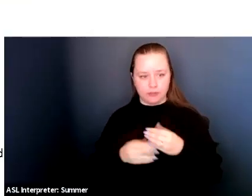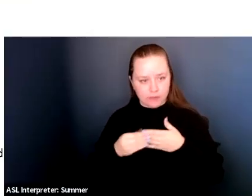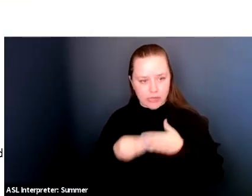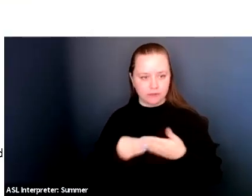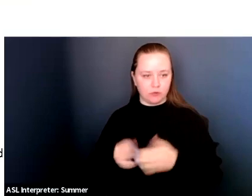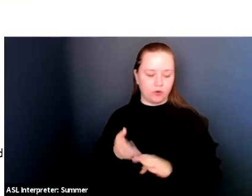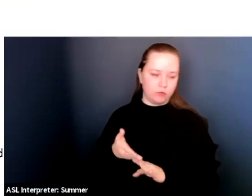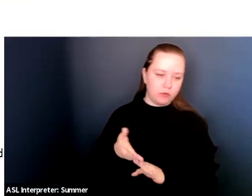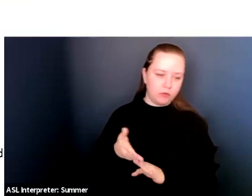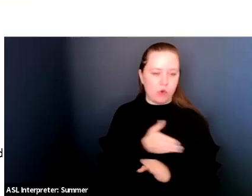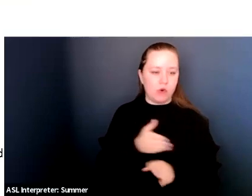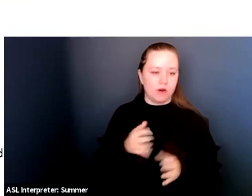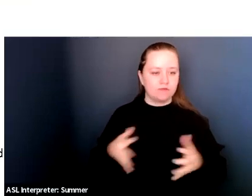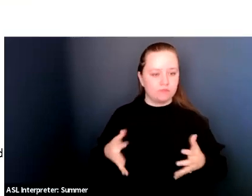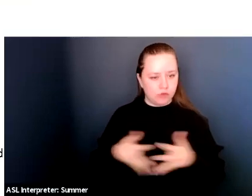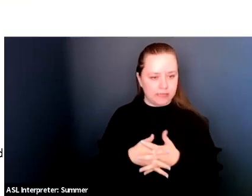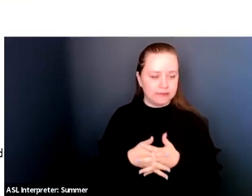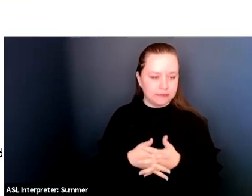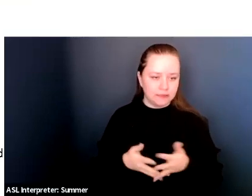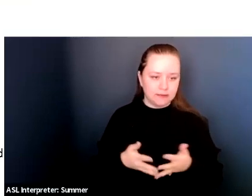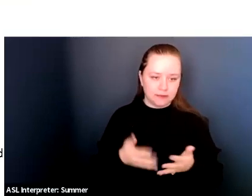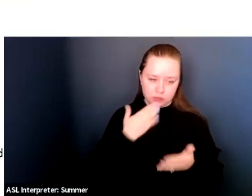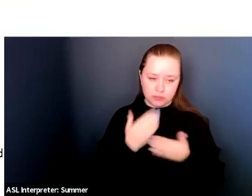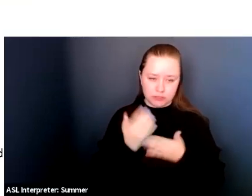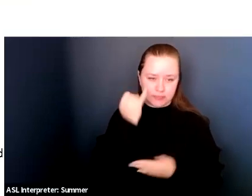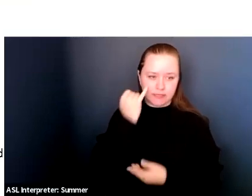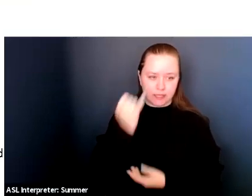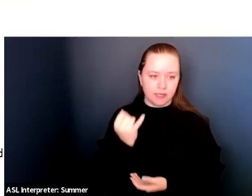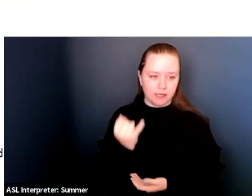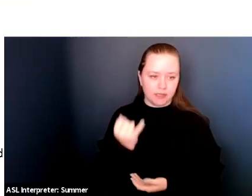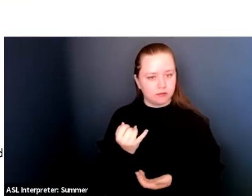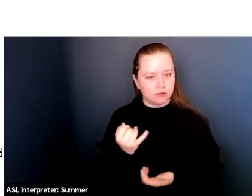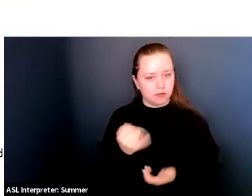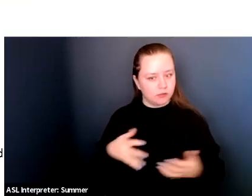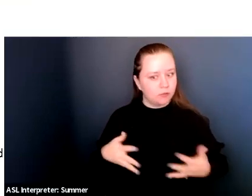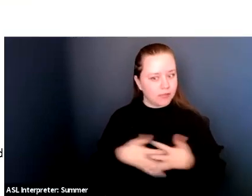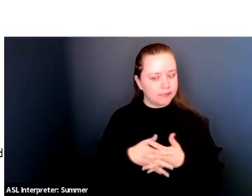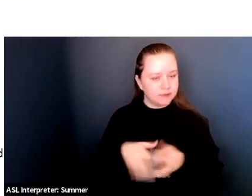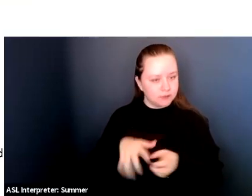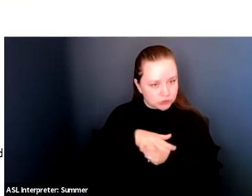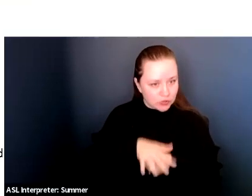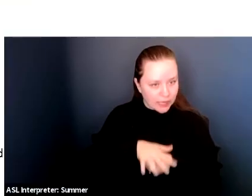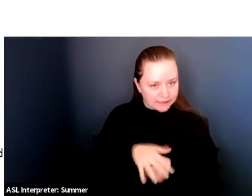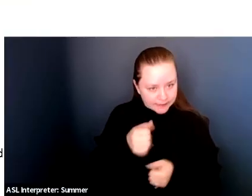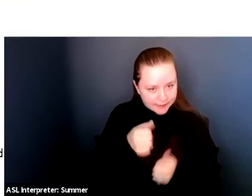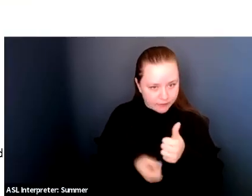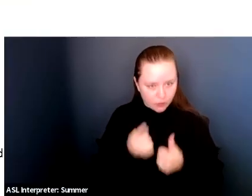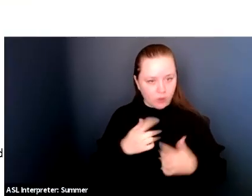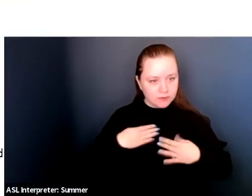just because pregnancy is a time that stresses everyone's body. So if we can increase people's strength,